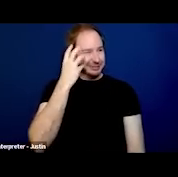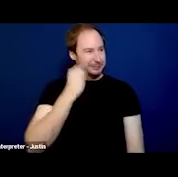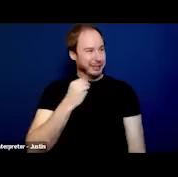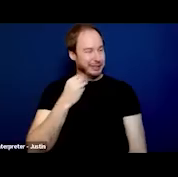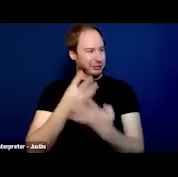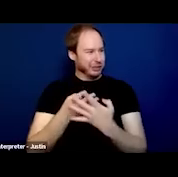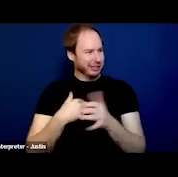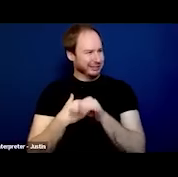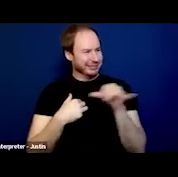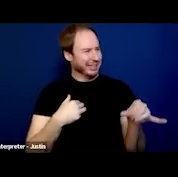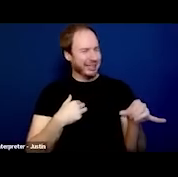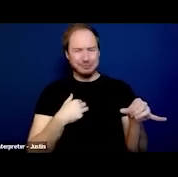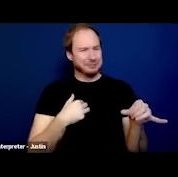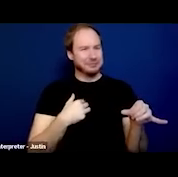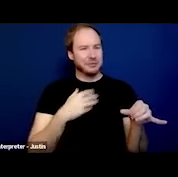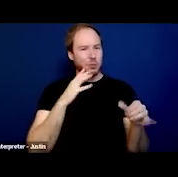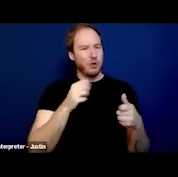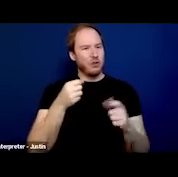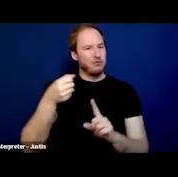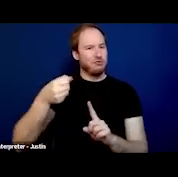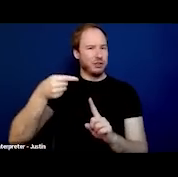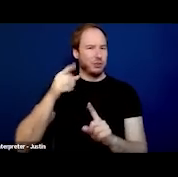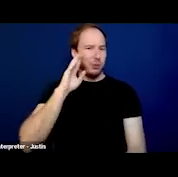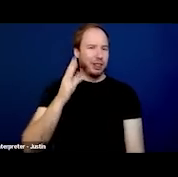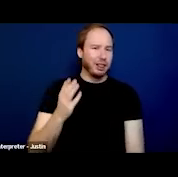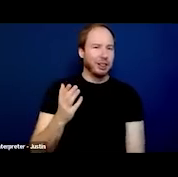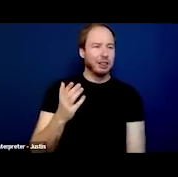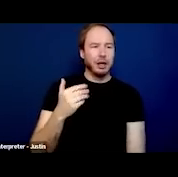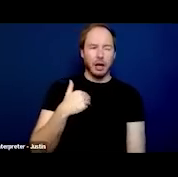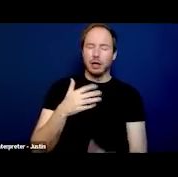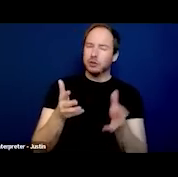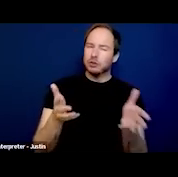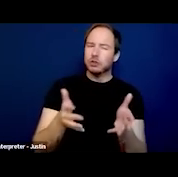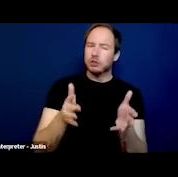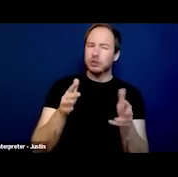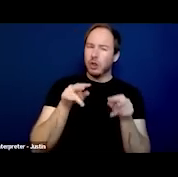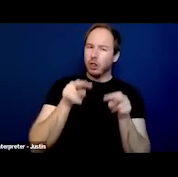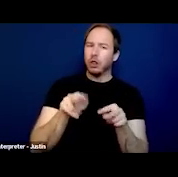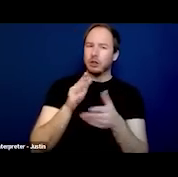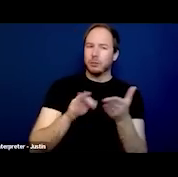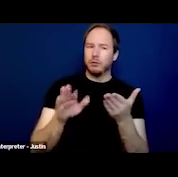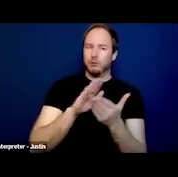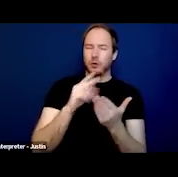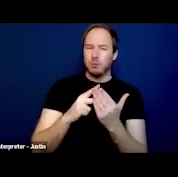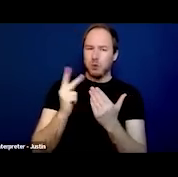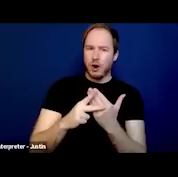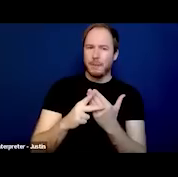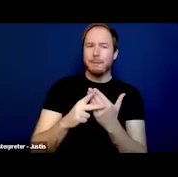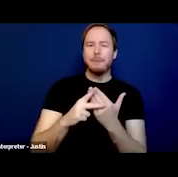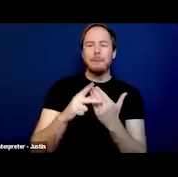So this issue of a carceral environment, I encourage you all to reflect on your programs, not just the official policies,